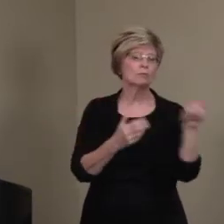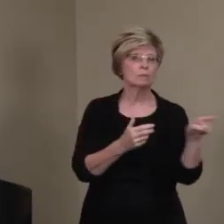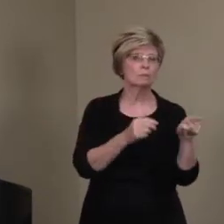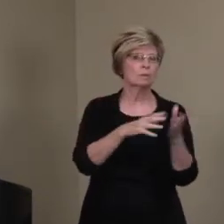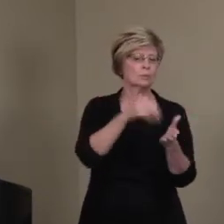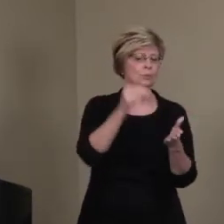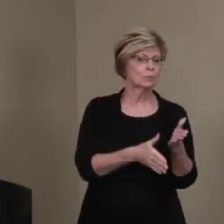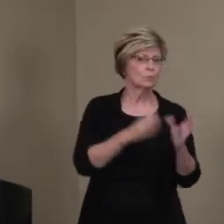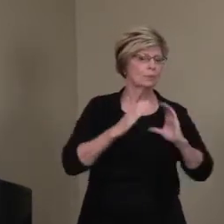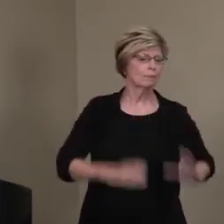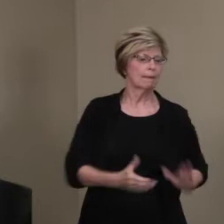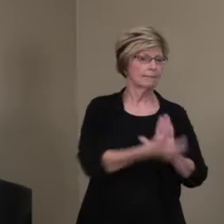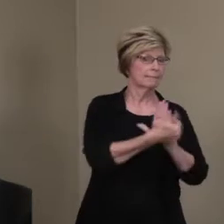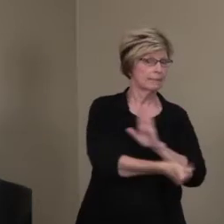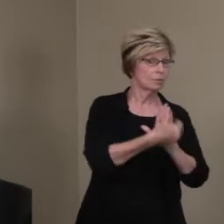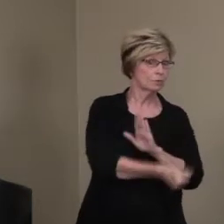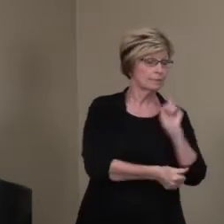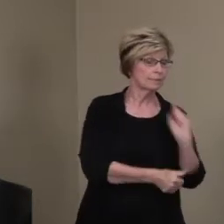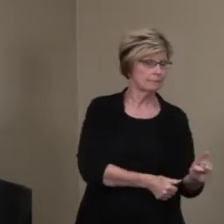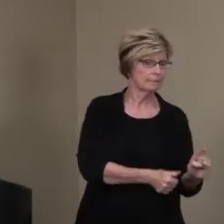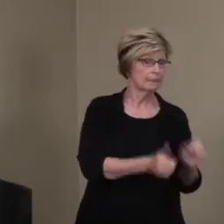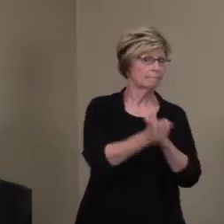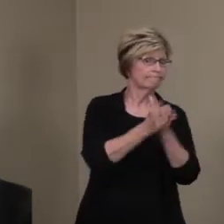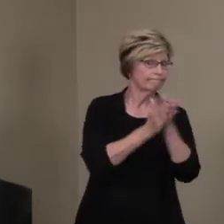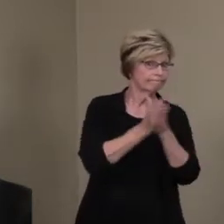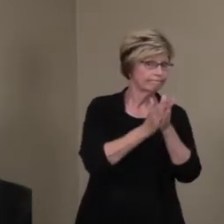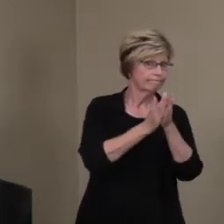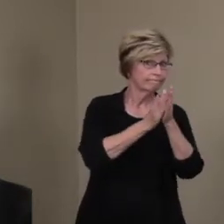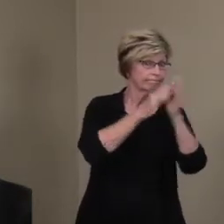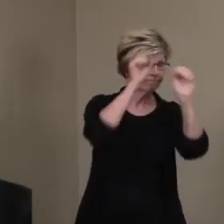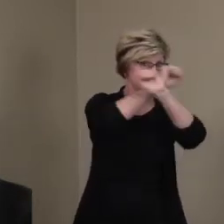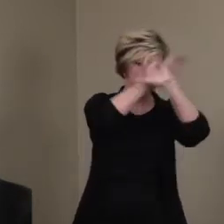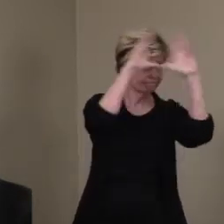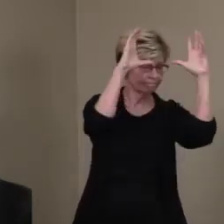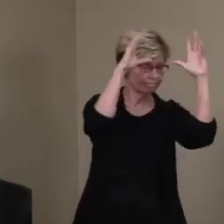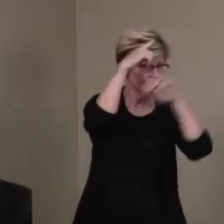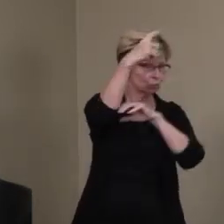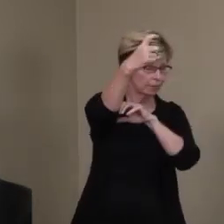you need to find out what it is that aligns the students motivation their